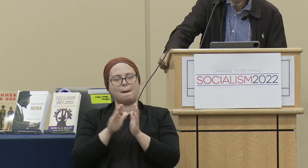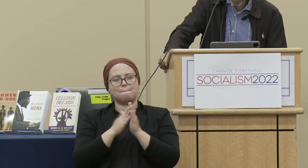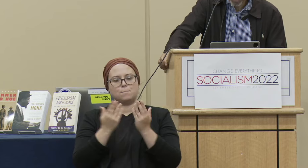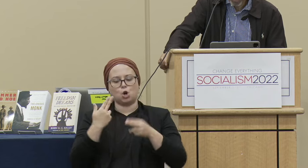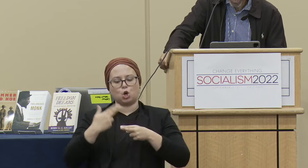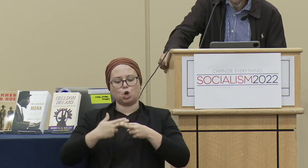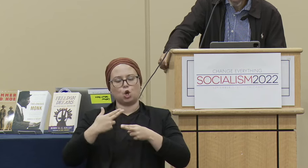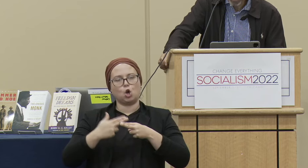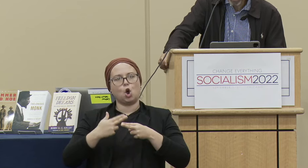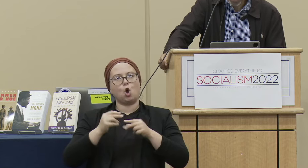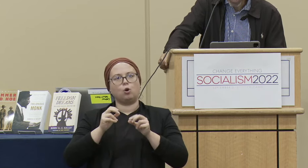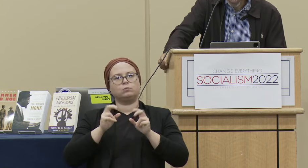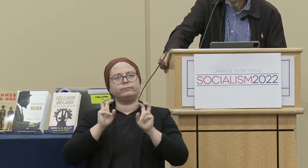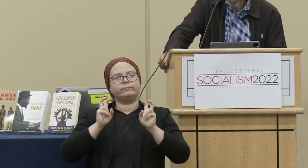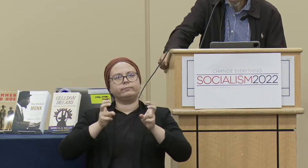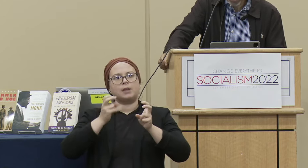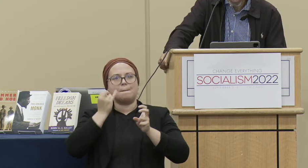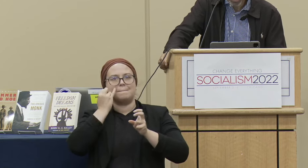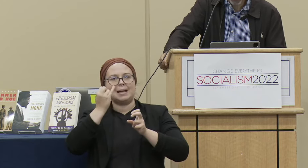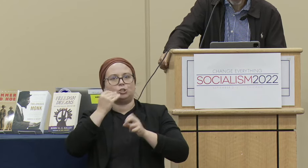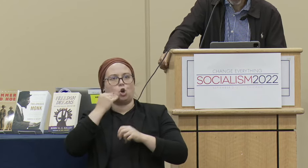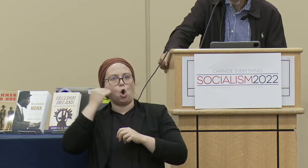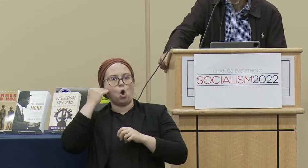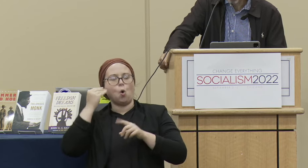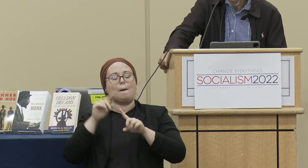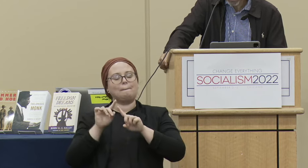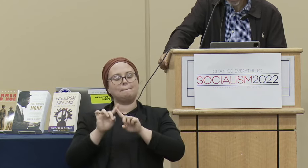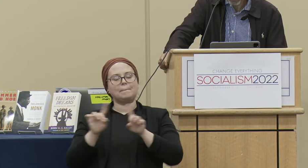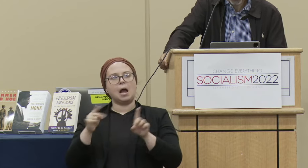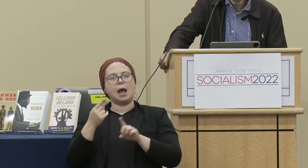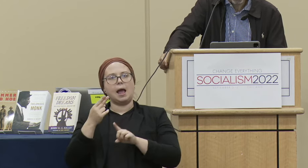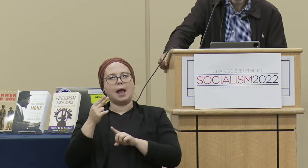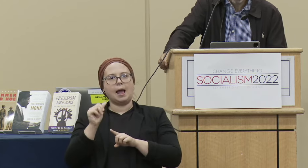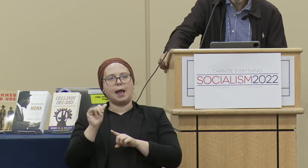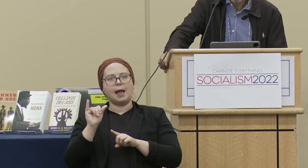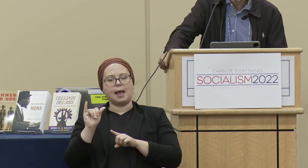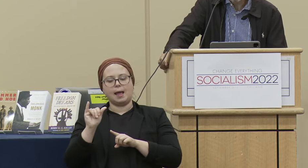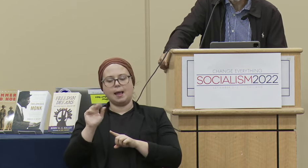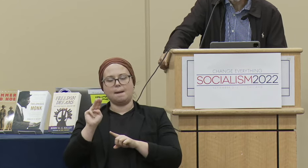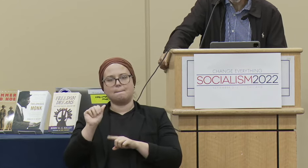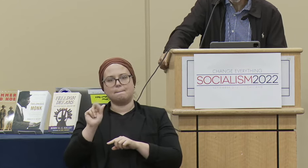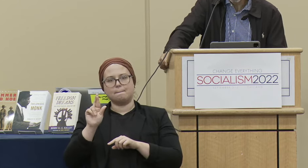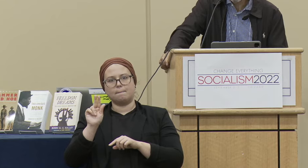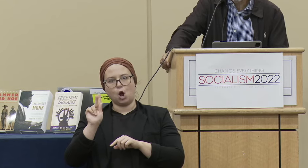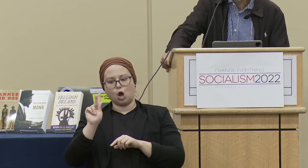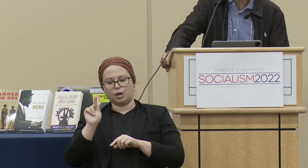the first publishers, Sid La Mel and I published a book, but